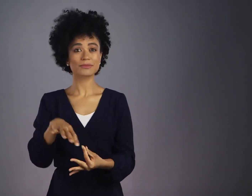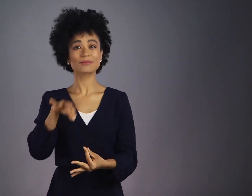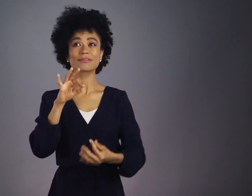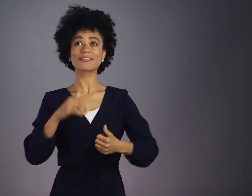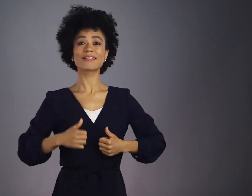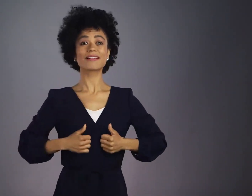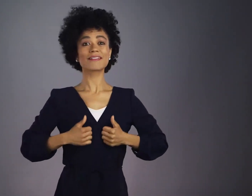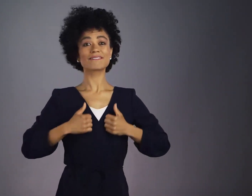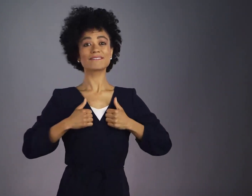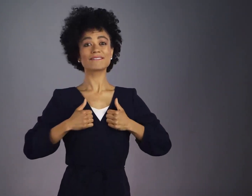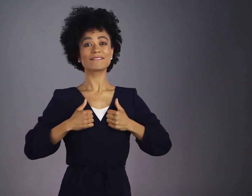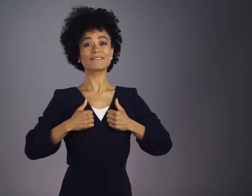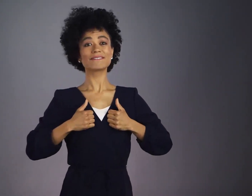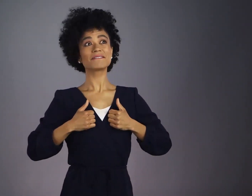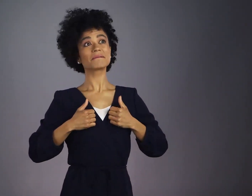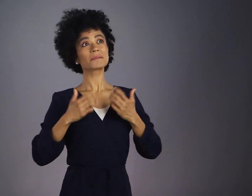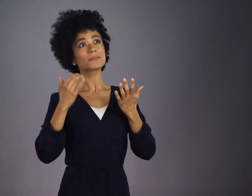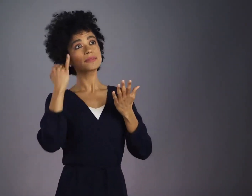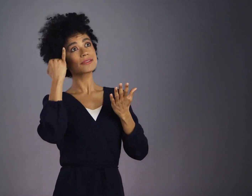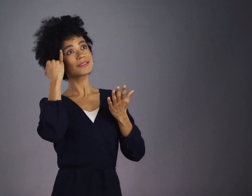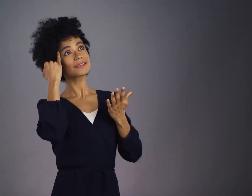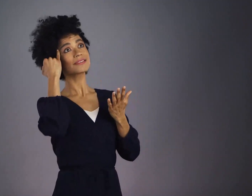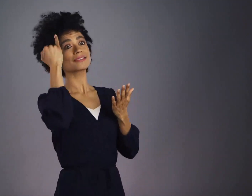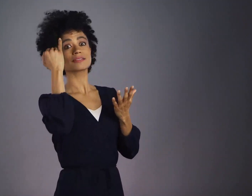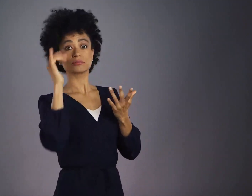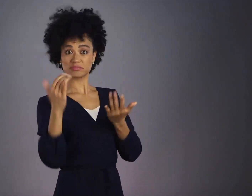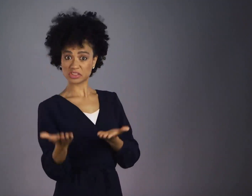The spiritual life is not a theory.